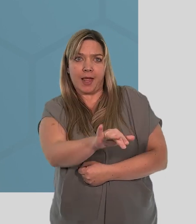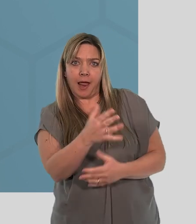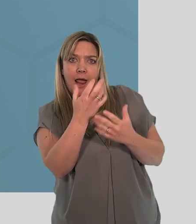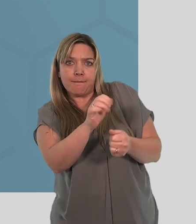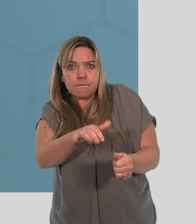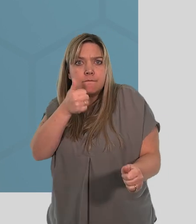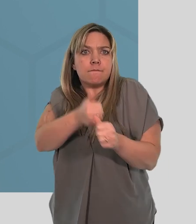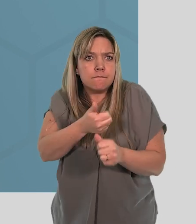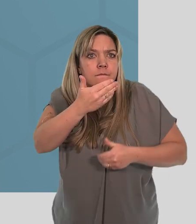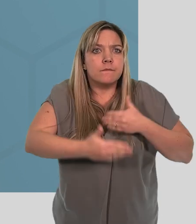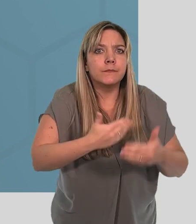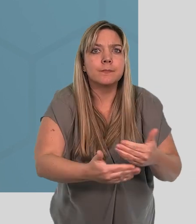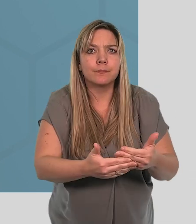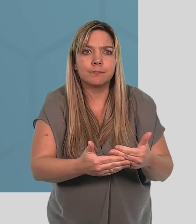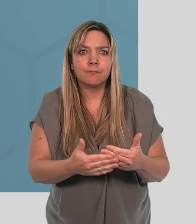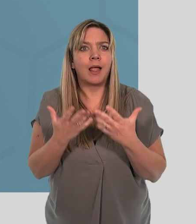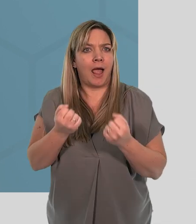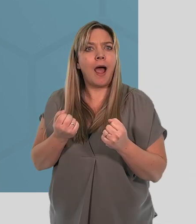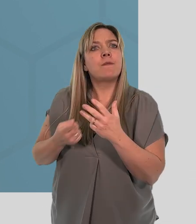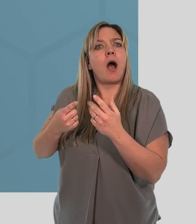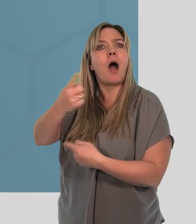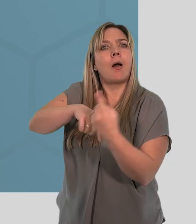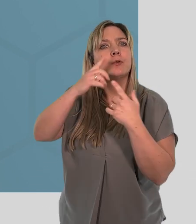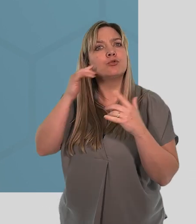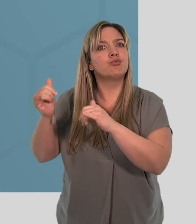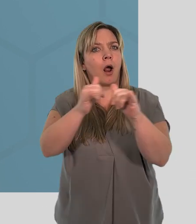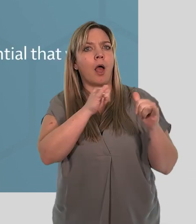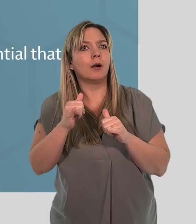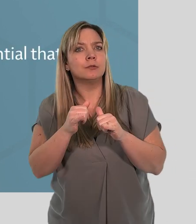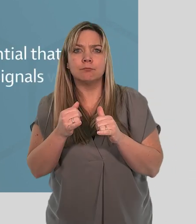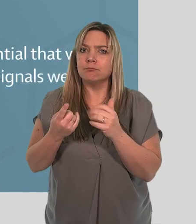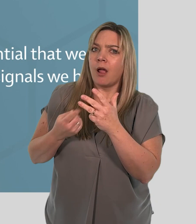like hepatocellular cancer and lung cancer; unless we prove that we are adding benefit,